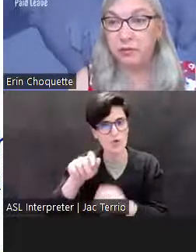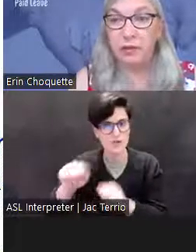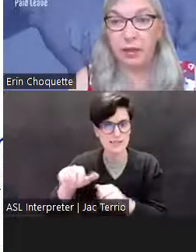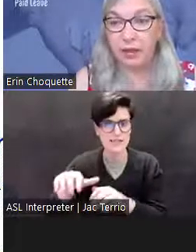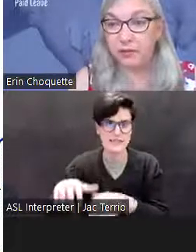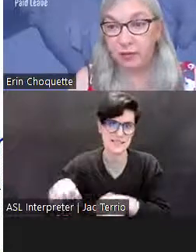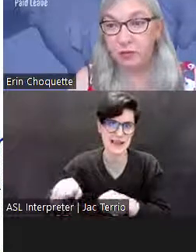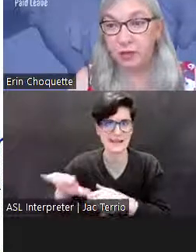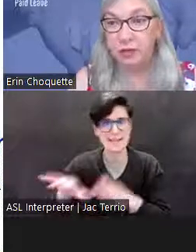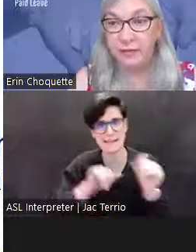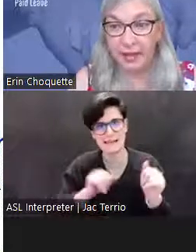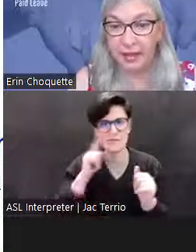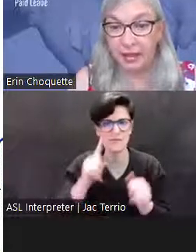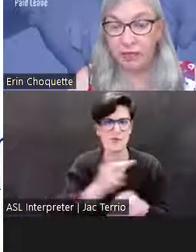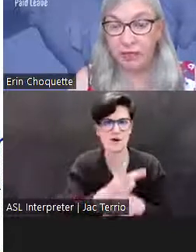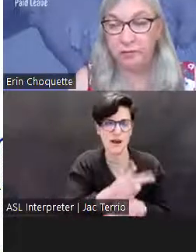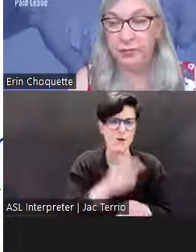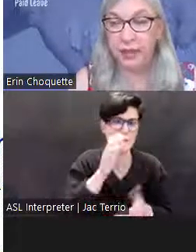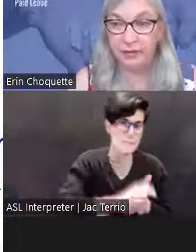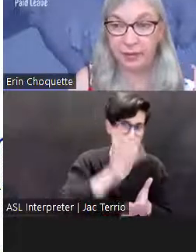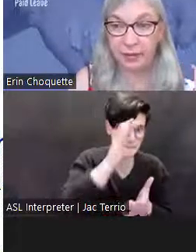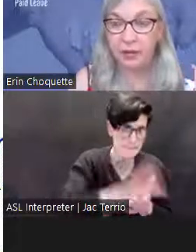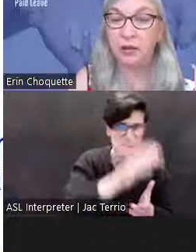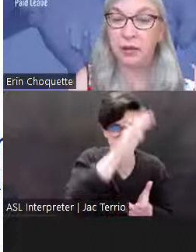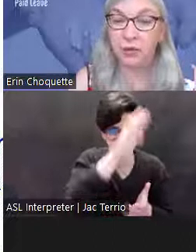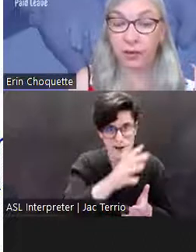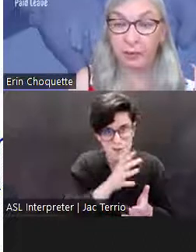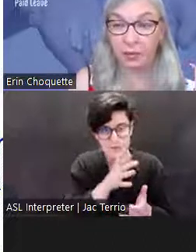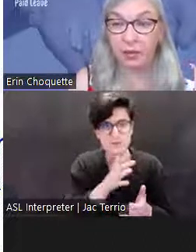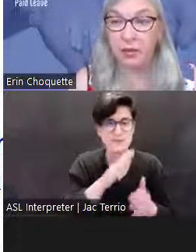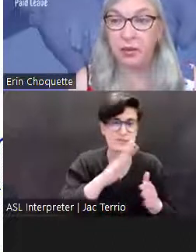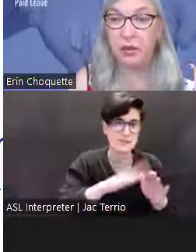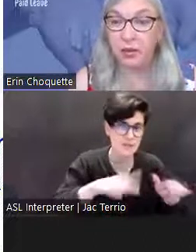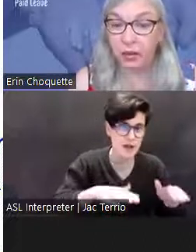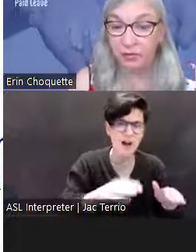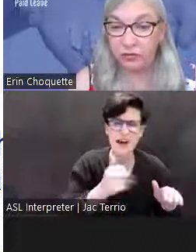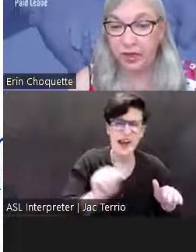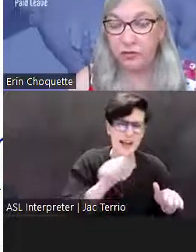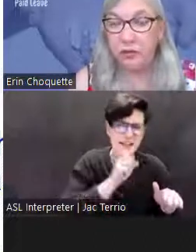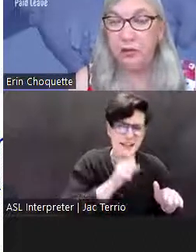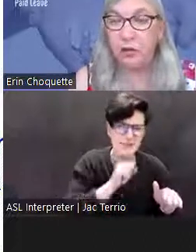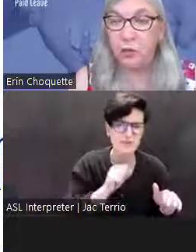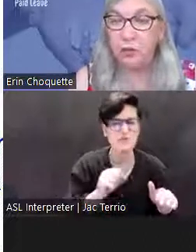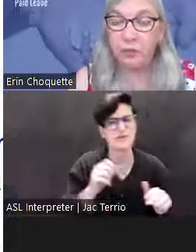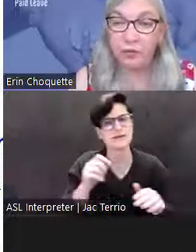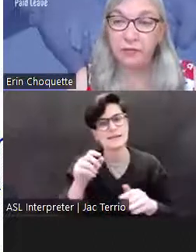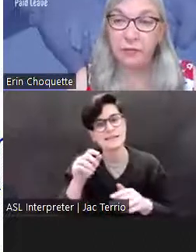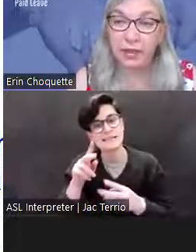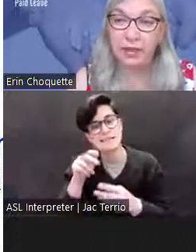a son or daughter of any age, a sibling, a grandparent, a grandchild, or a person related